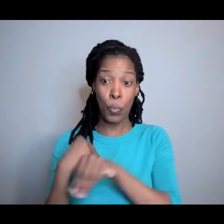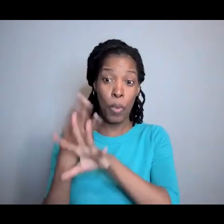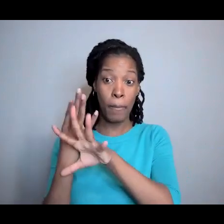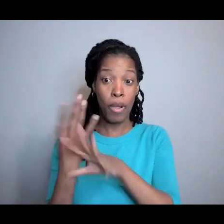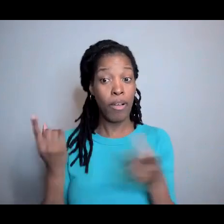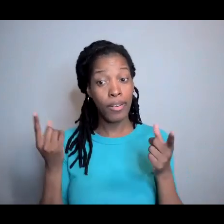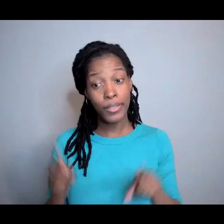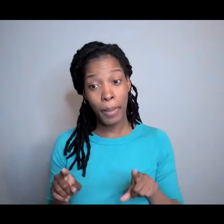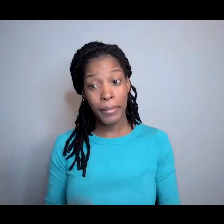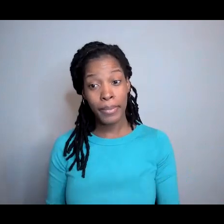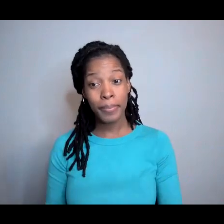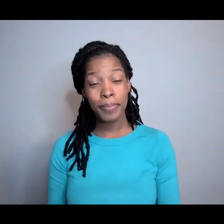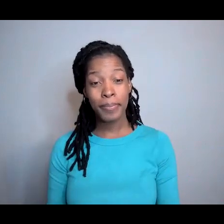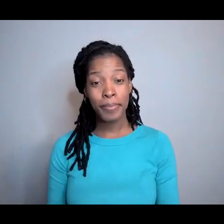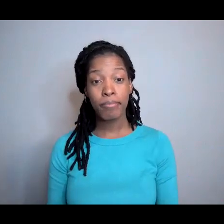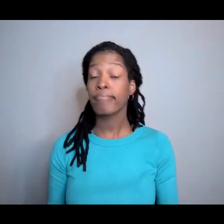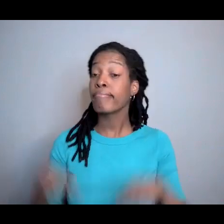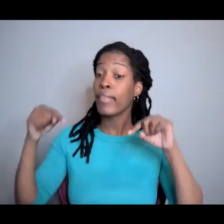While this webinar is funded by the U.S.